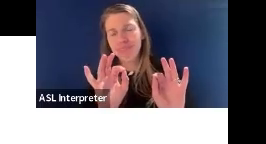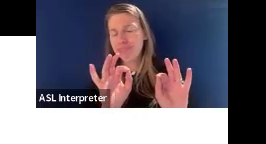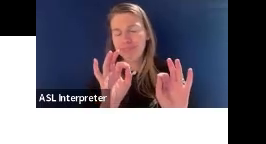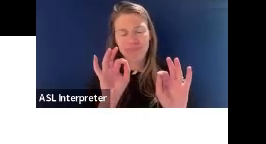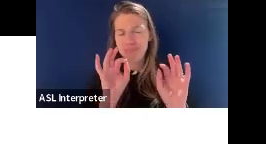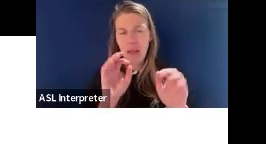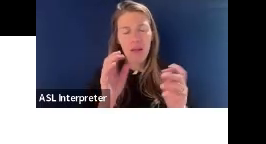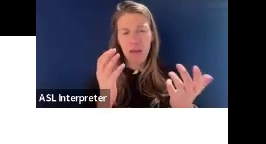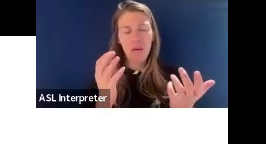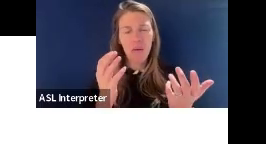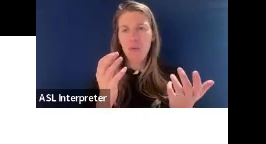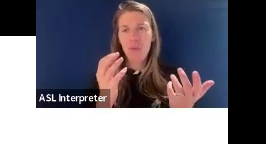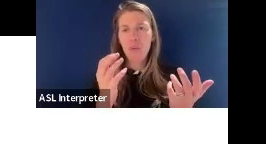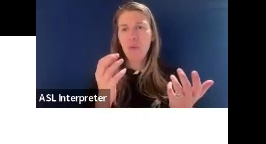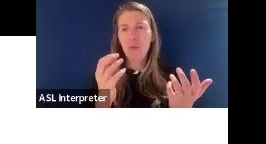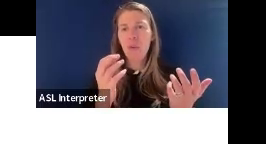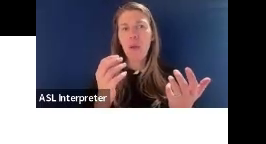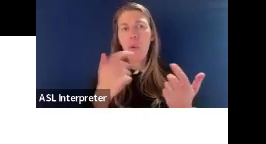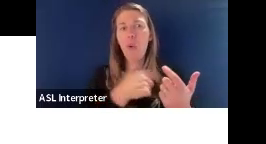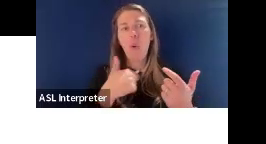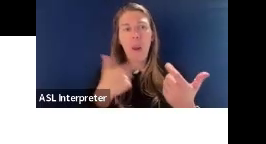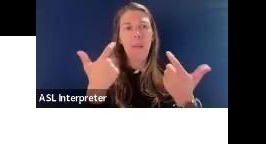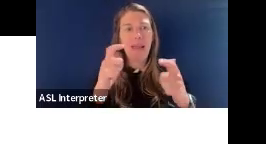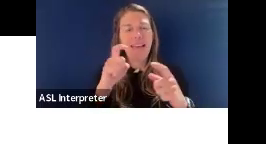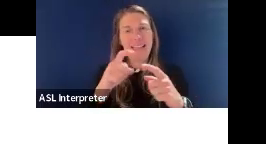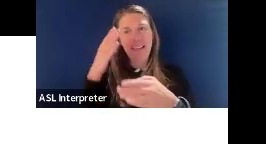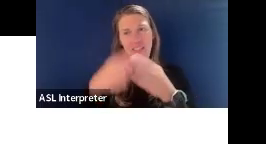But you know, our biggest push is to get the CSW out.